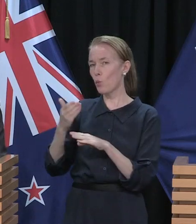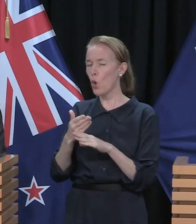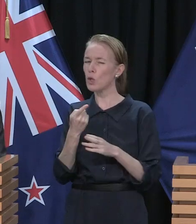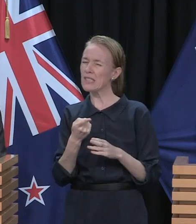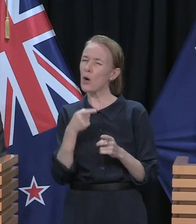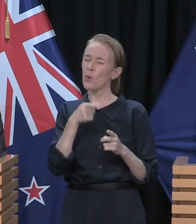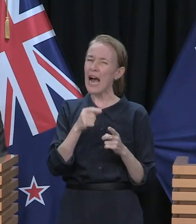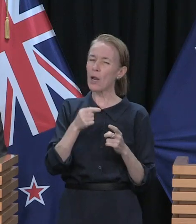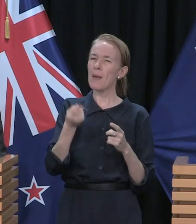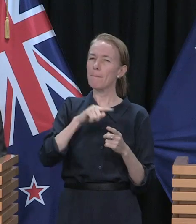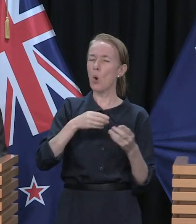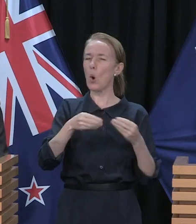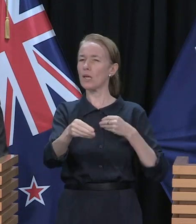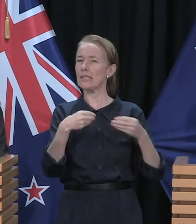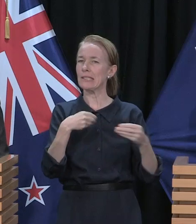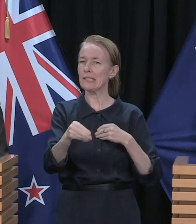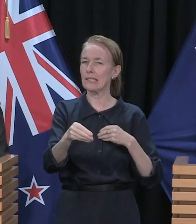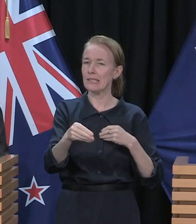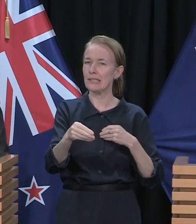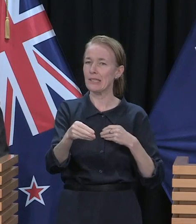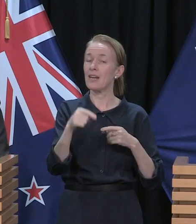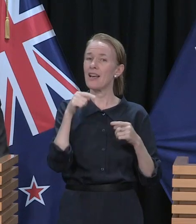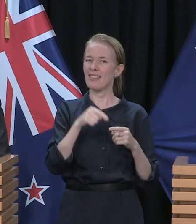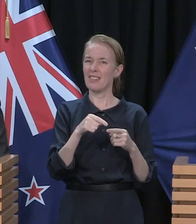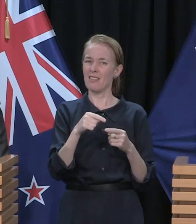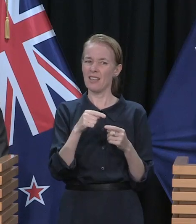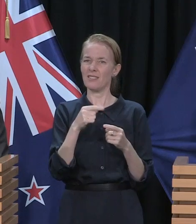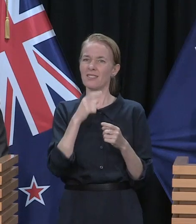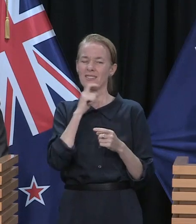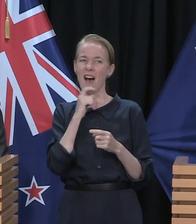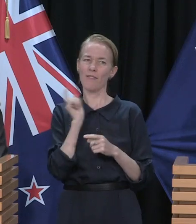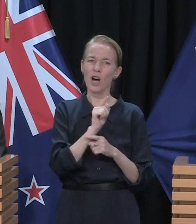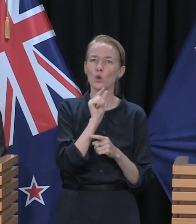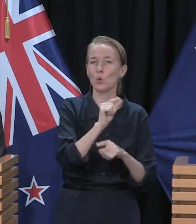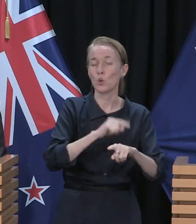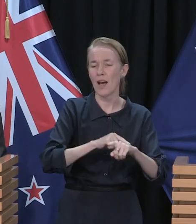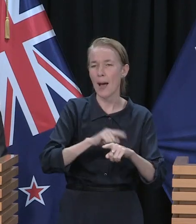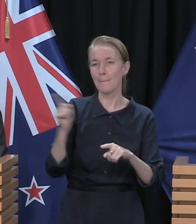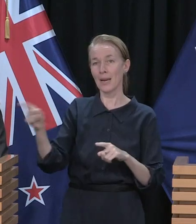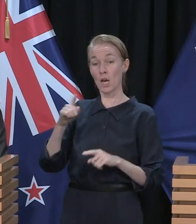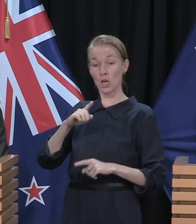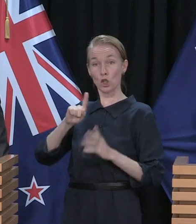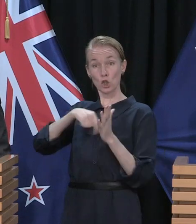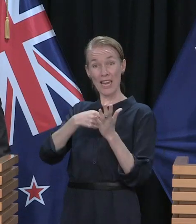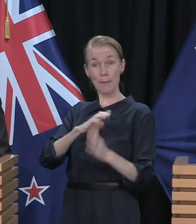all the time. We do have to accept there is more - there will be more staff flowing through those facilities